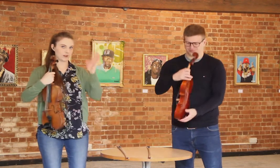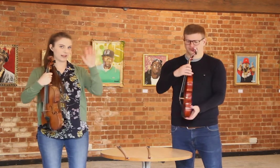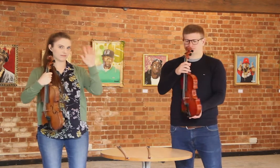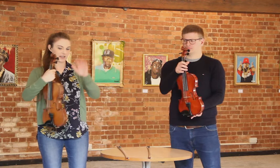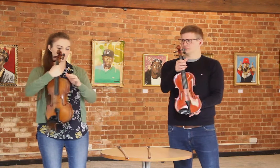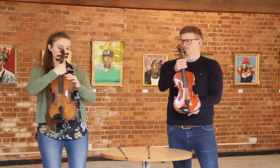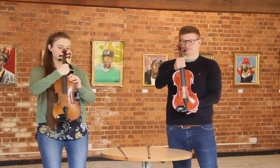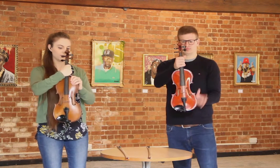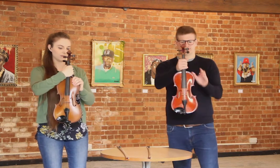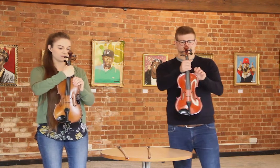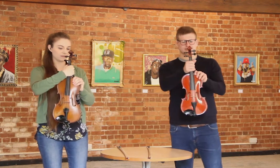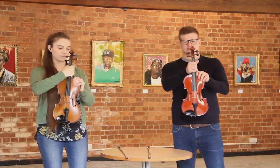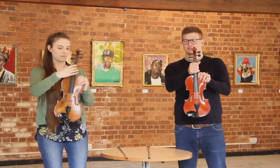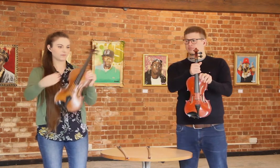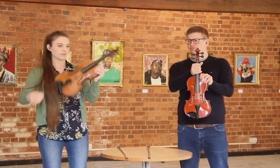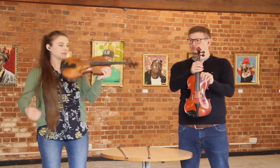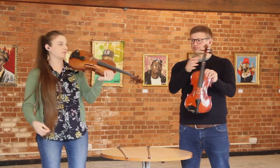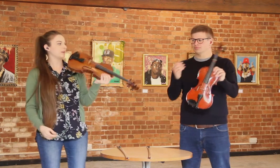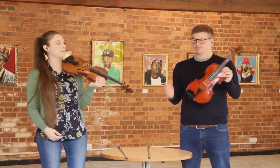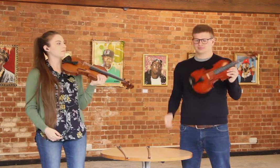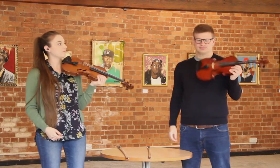Left hand... Flip